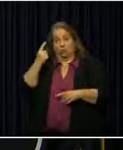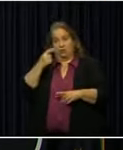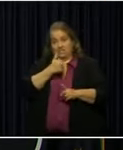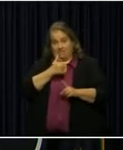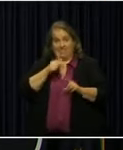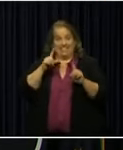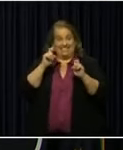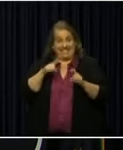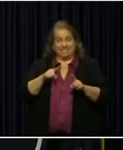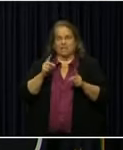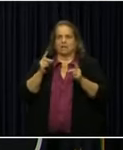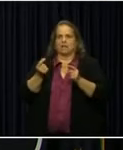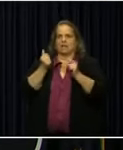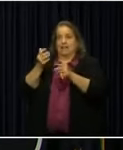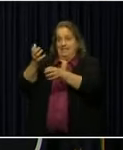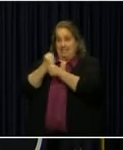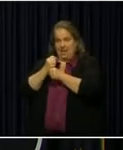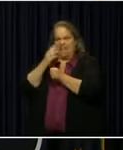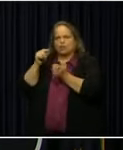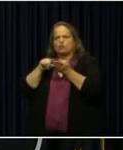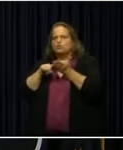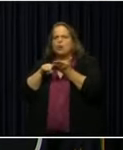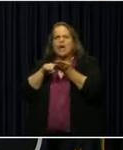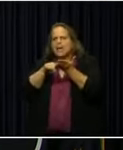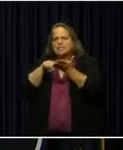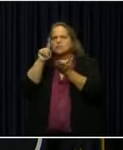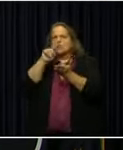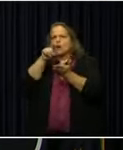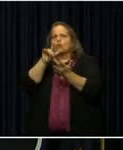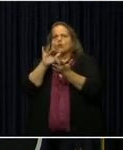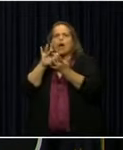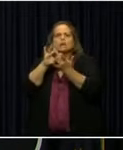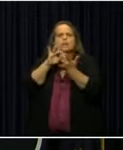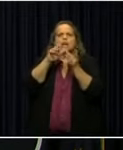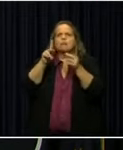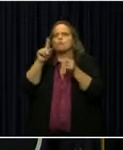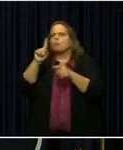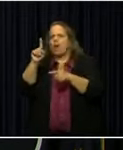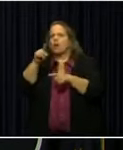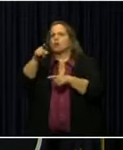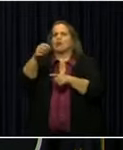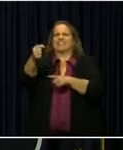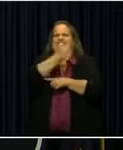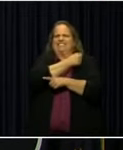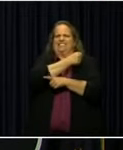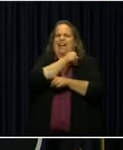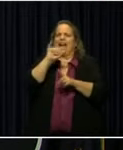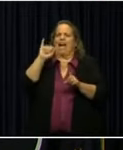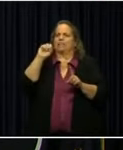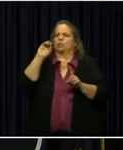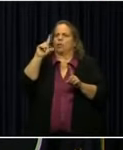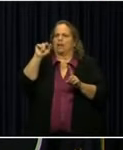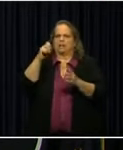HAVING US WORK WOULD YOU WITH YOU TO IDENTIFY THE PEOPLE YOU'VE COME IN CONTACT WITH, AND